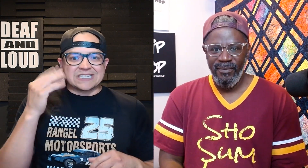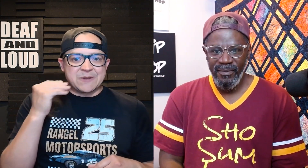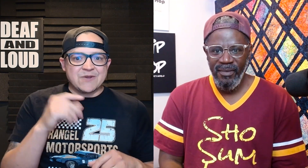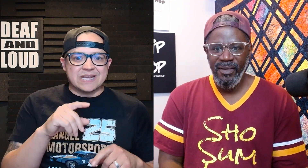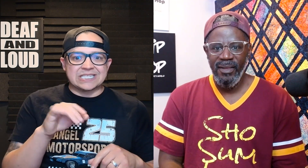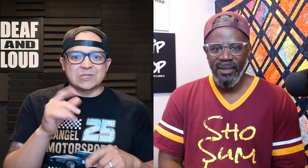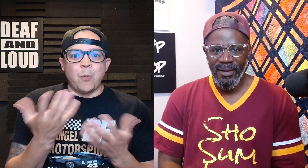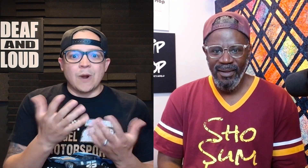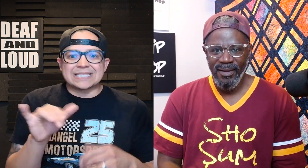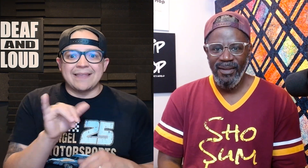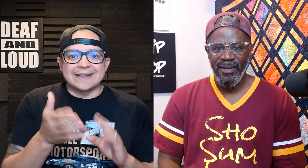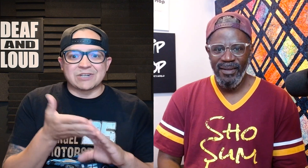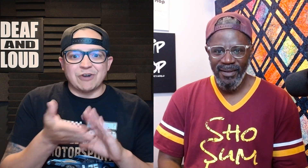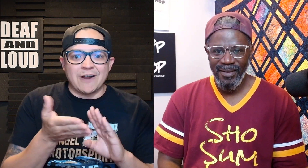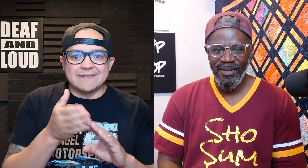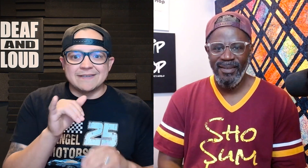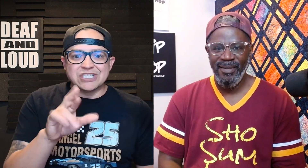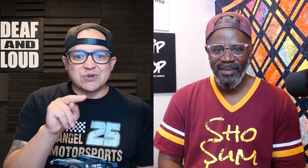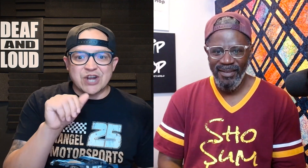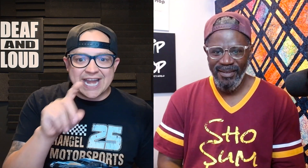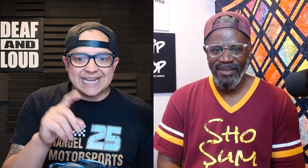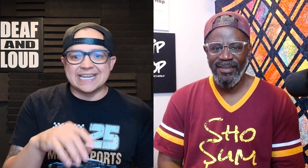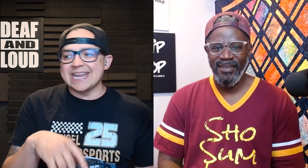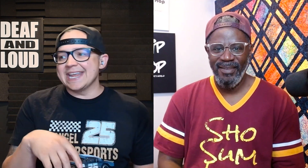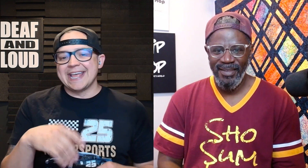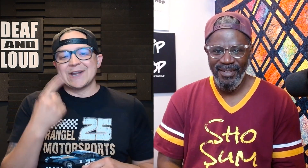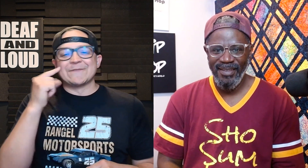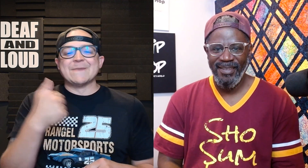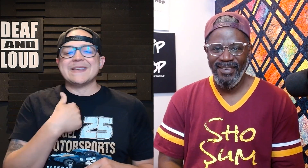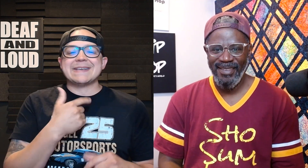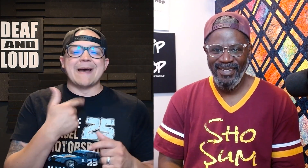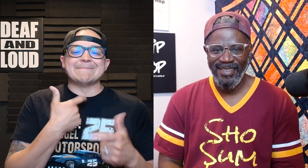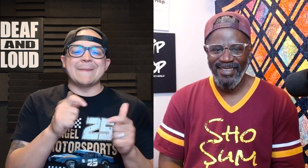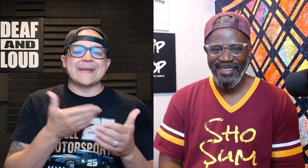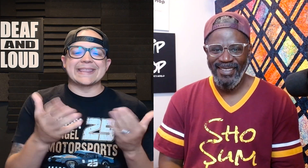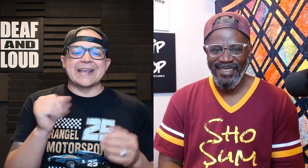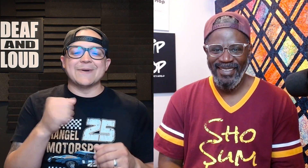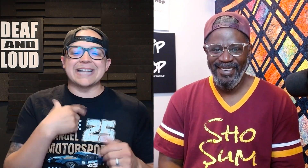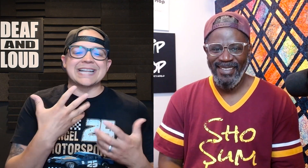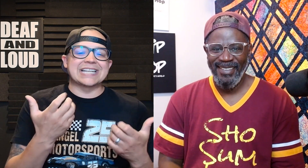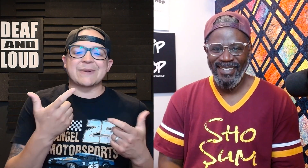experience of what it's like to run the Jr. NAD. You know, for me, my big thing was I just wanted